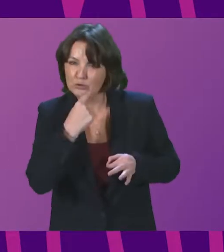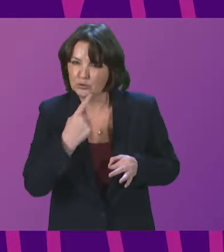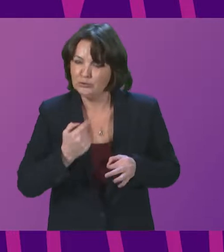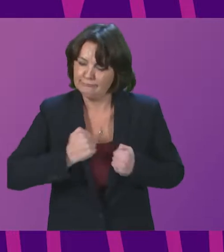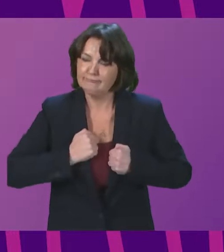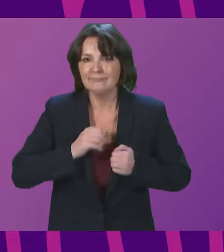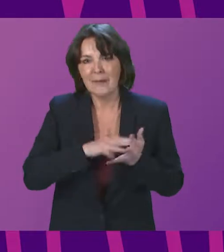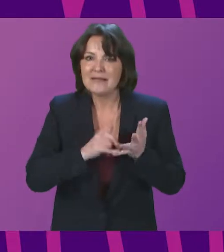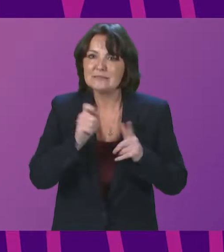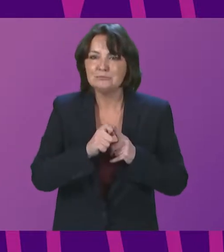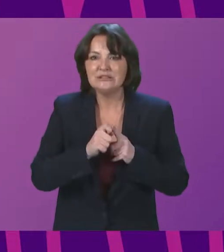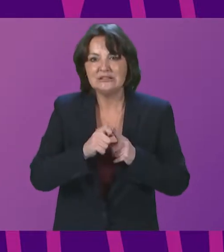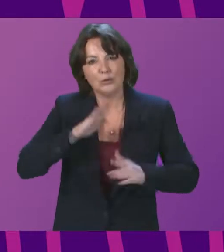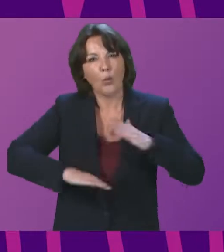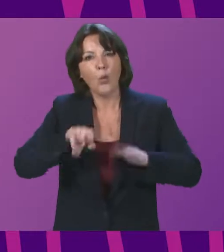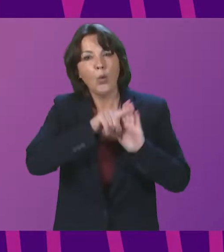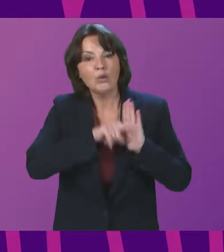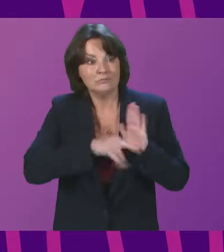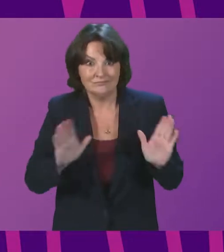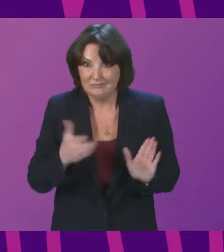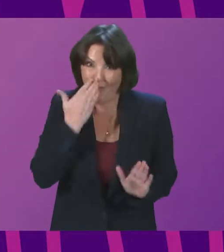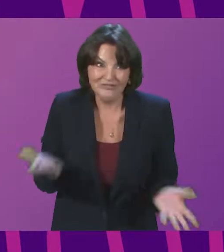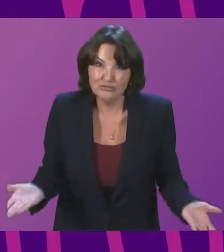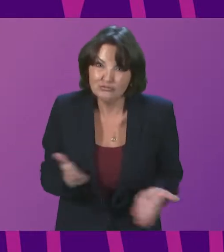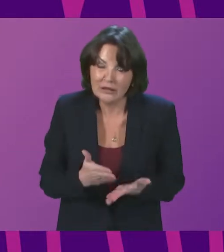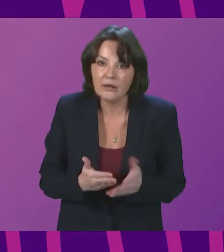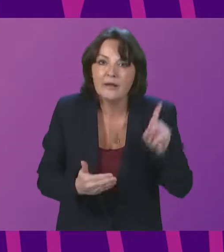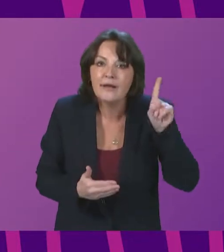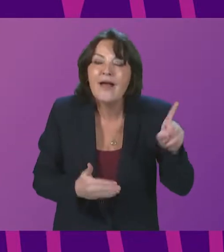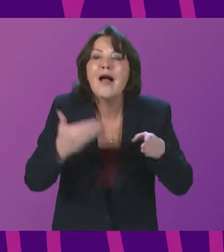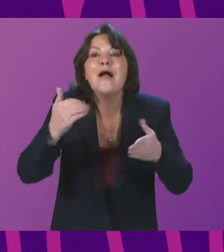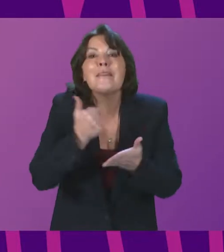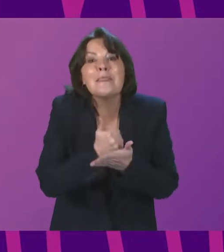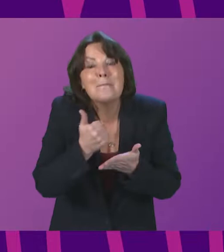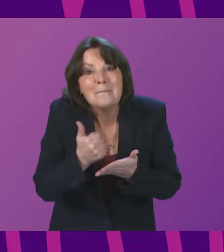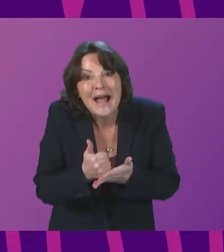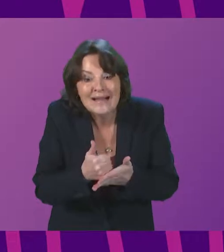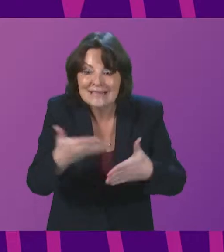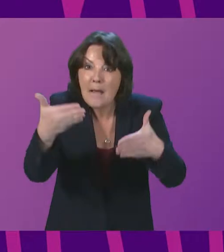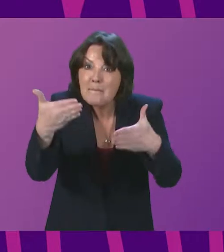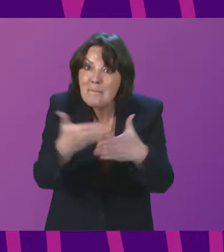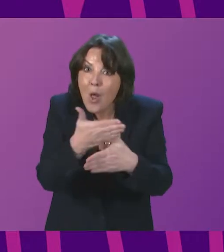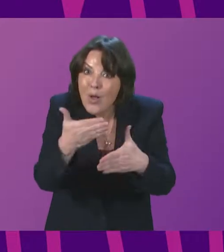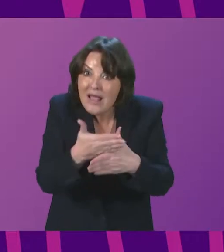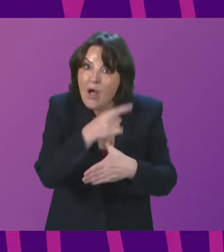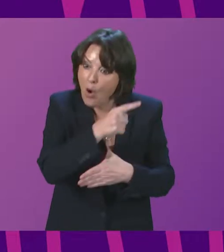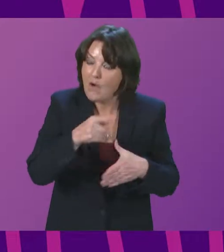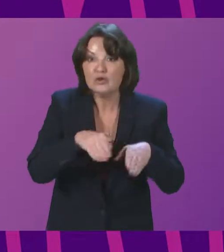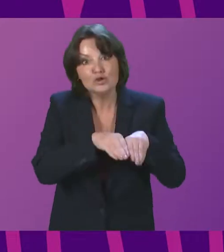code should have been obvious. The chief executive is an employee of the Scottish National Investment Bank, and the